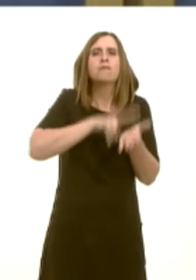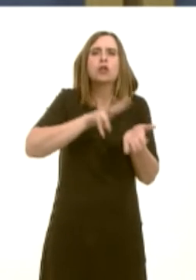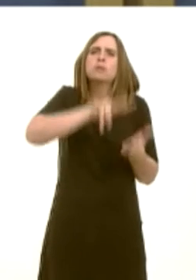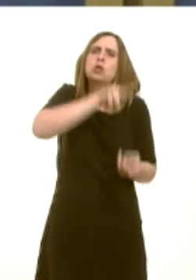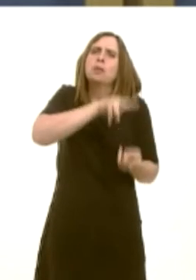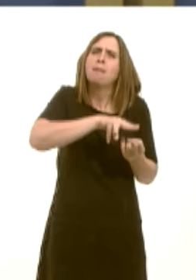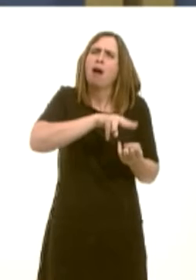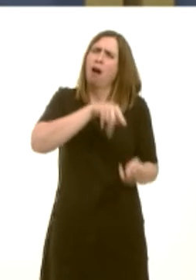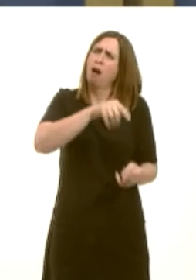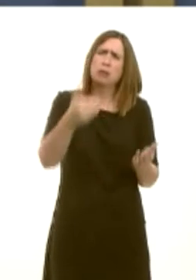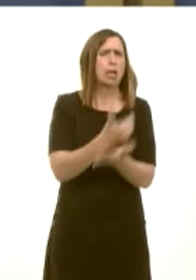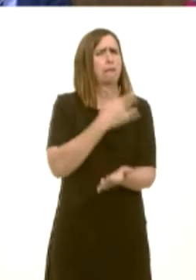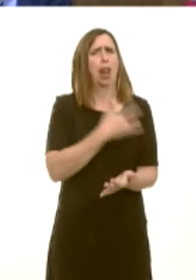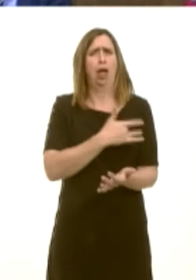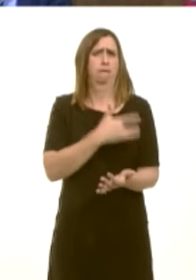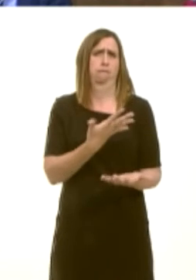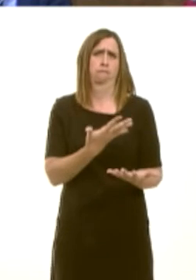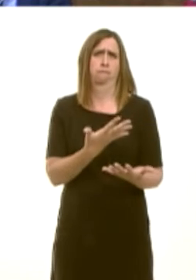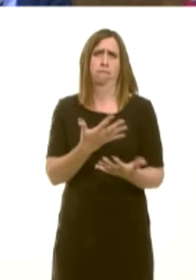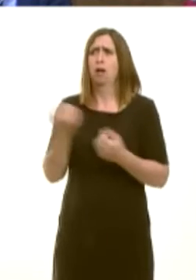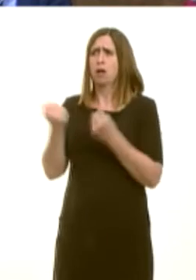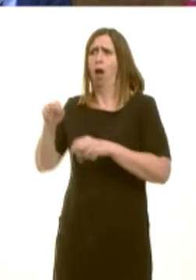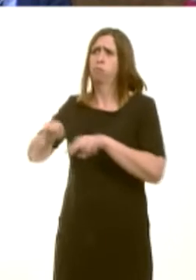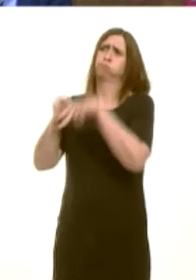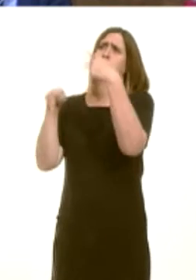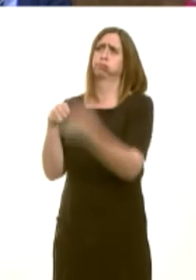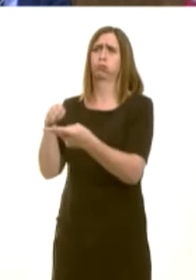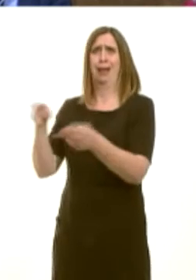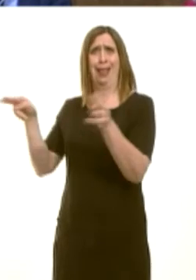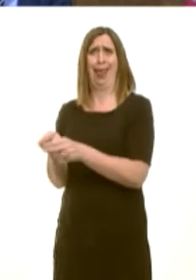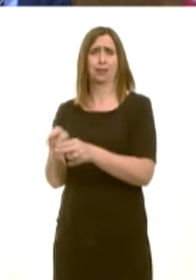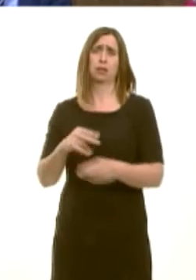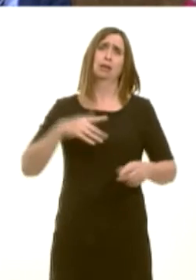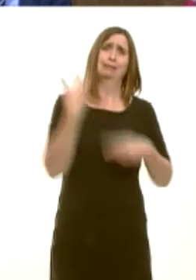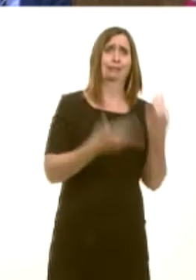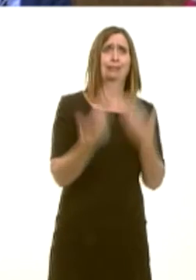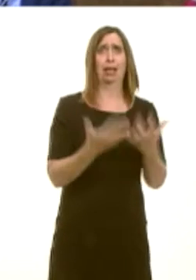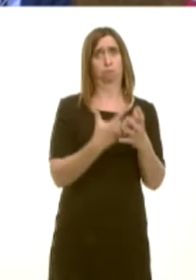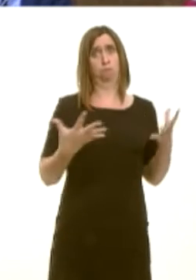there are people killed on the road? Carwyn Jones: I appreciate the Memberís thoughts